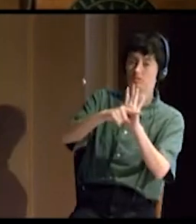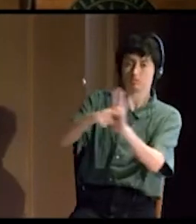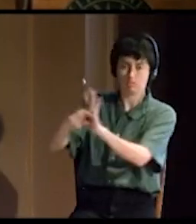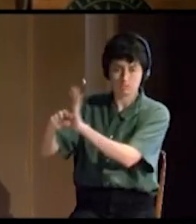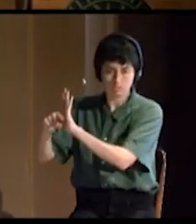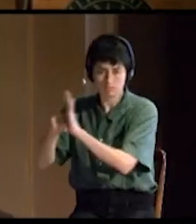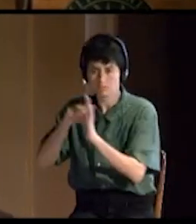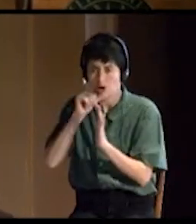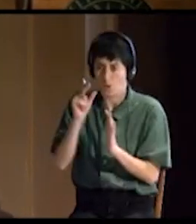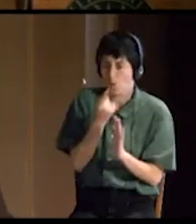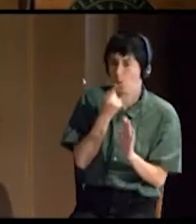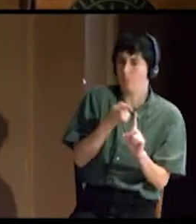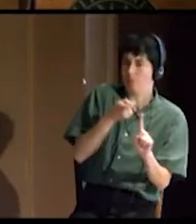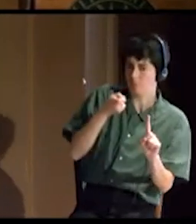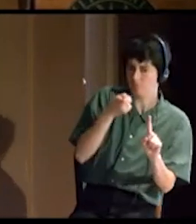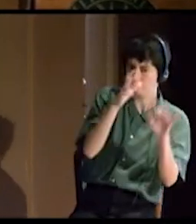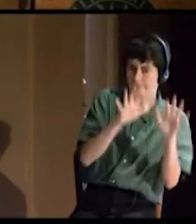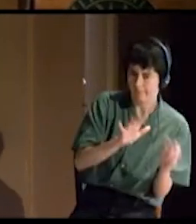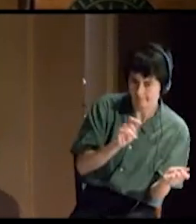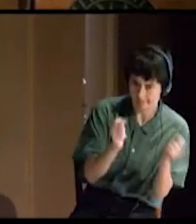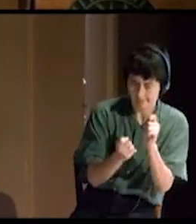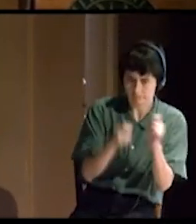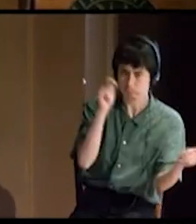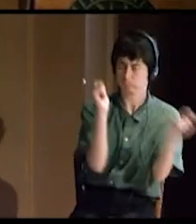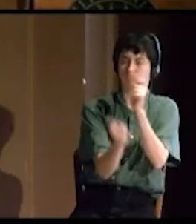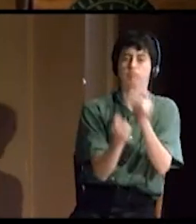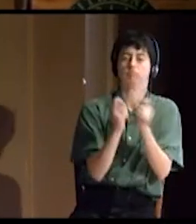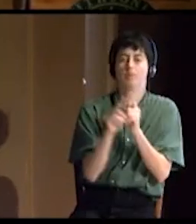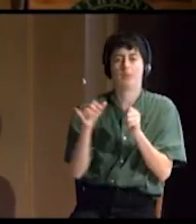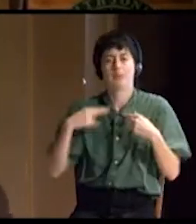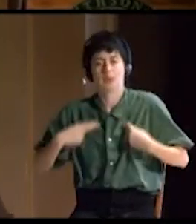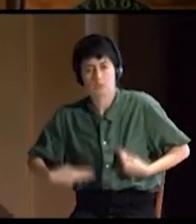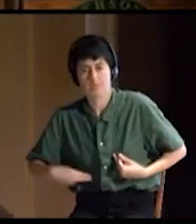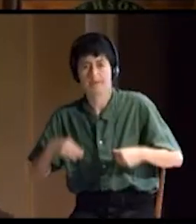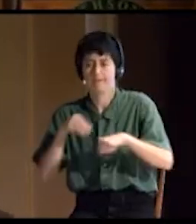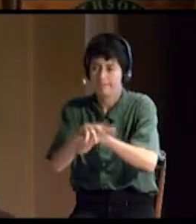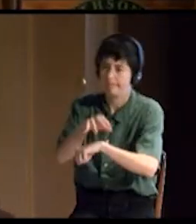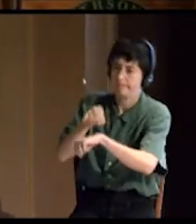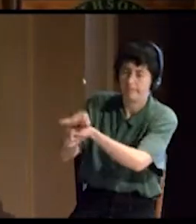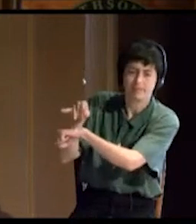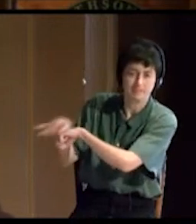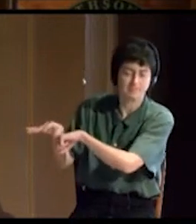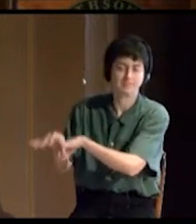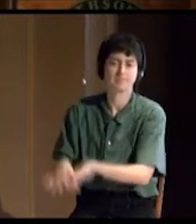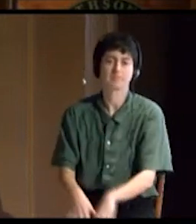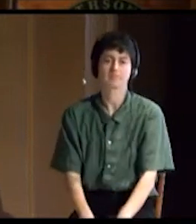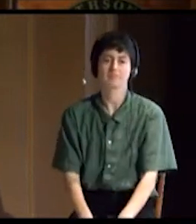is only exacerbating other factors that threaten biodiversity. That brings up the question,